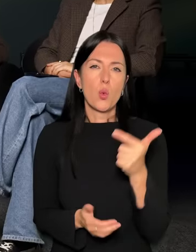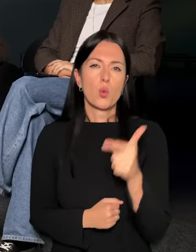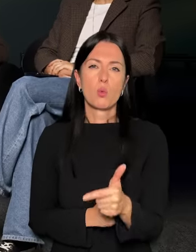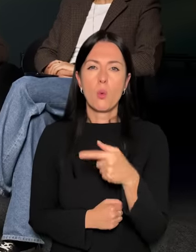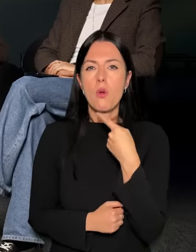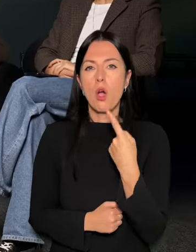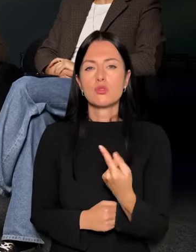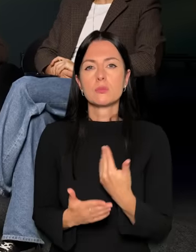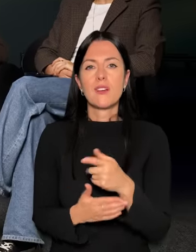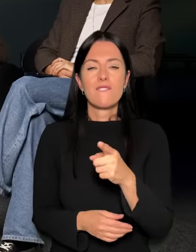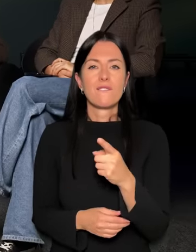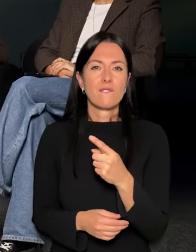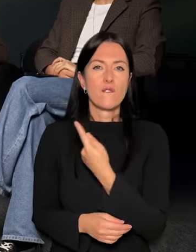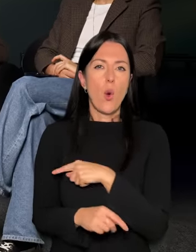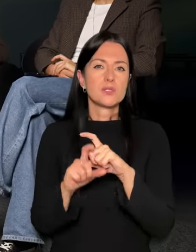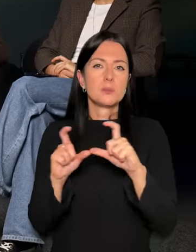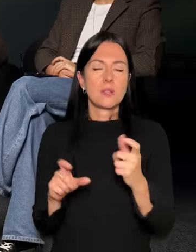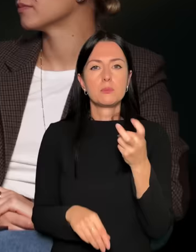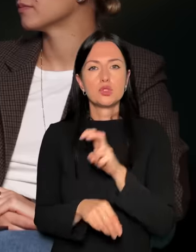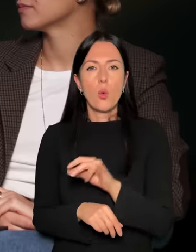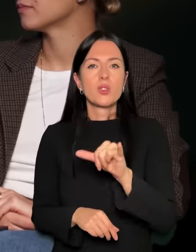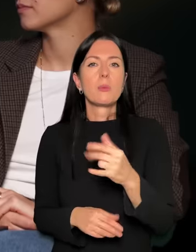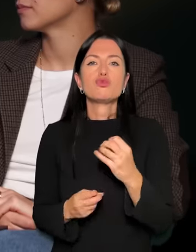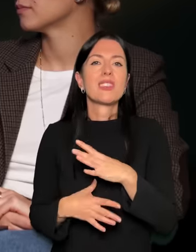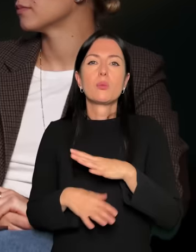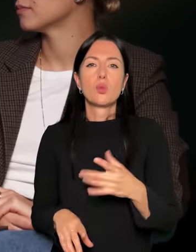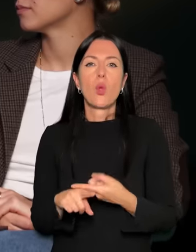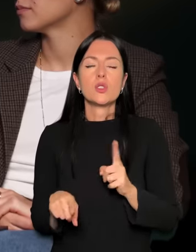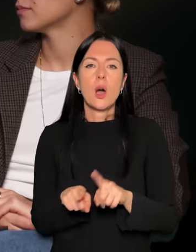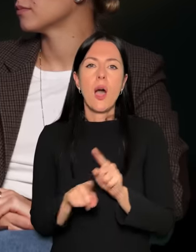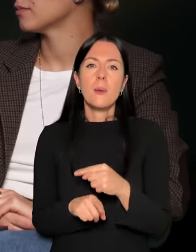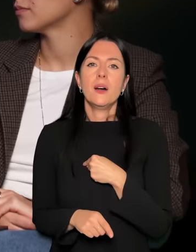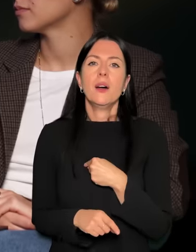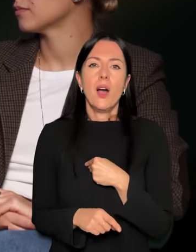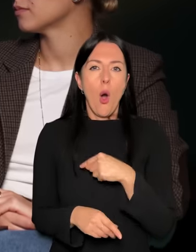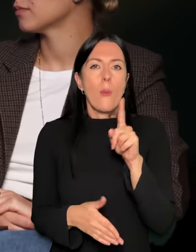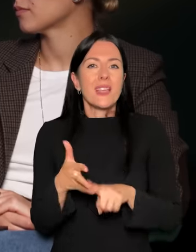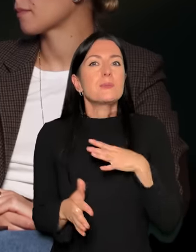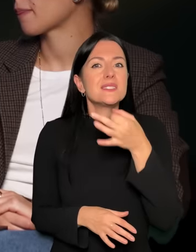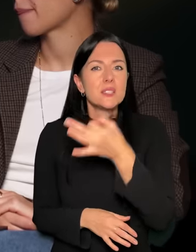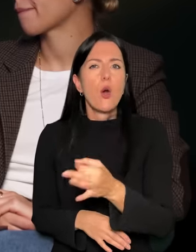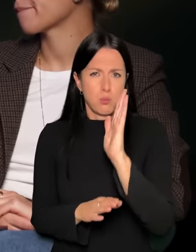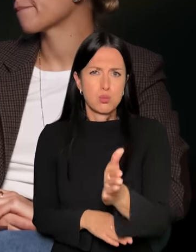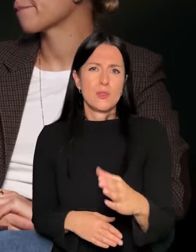if someone came to the hospital and there wasn't that encouraging: "Sasha, you'll get prosthetics,"